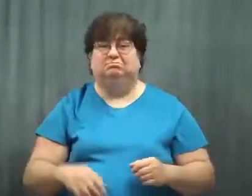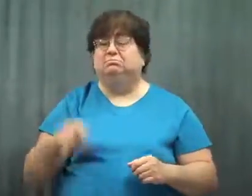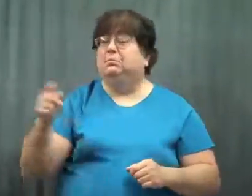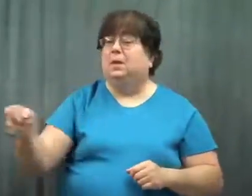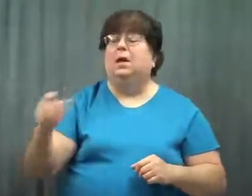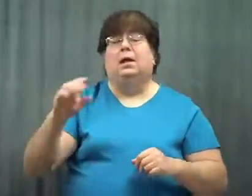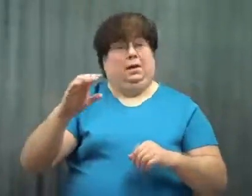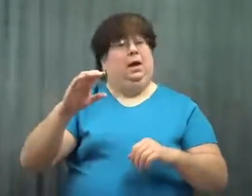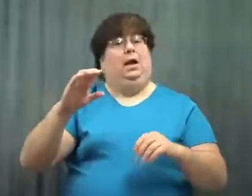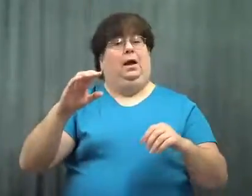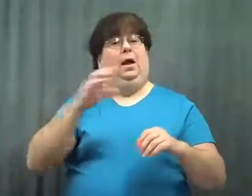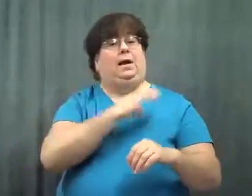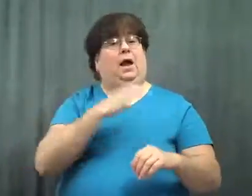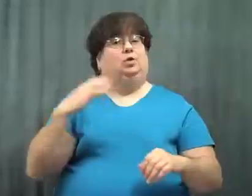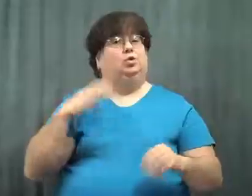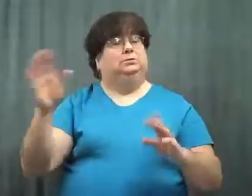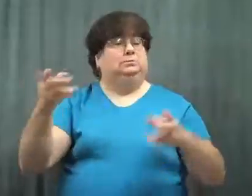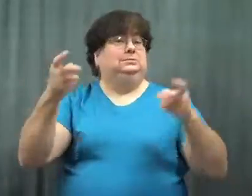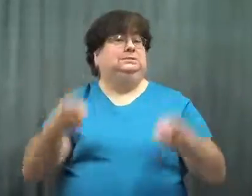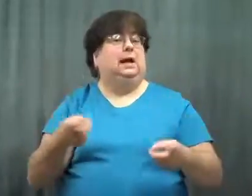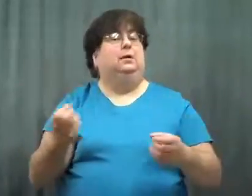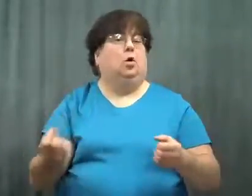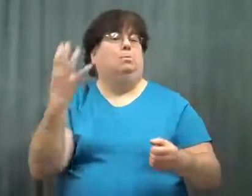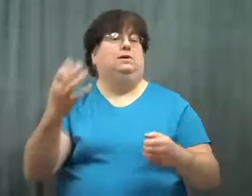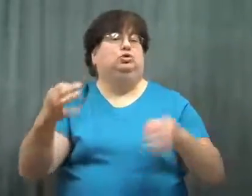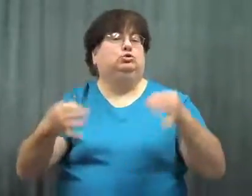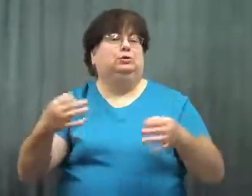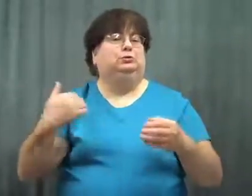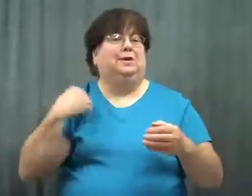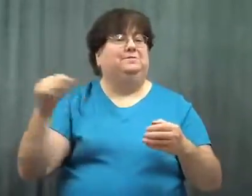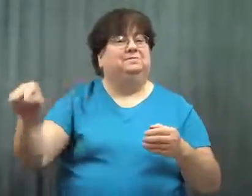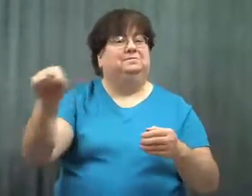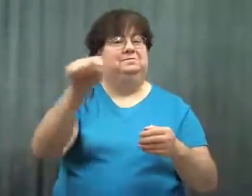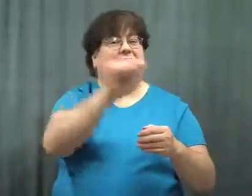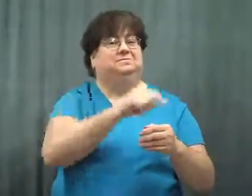Congress determines the number of judges on the court.